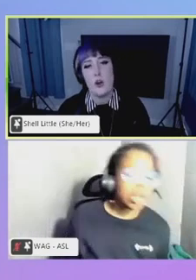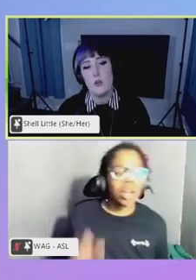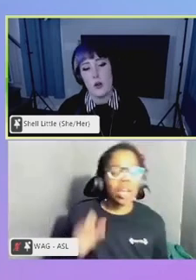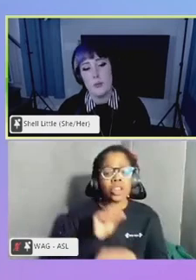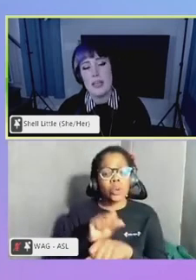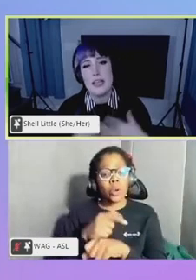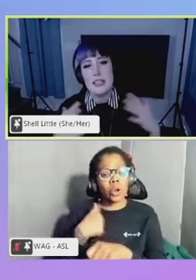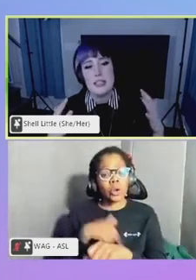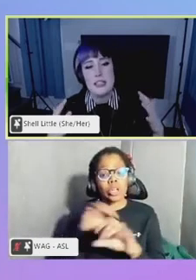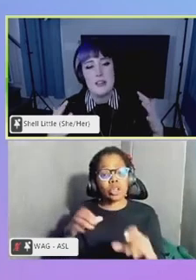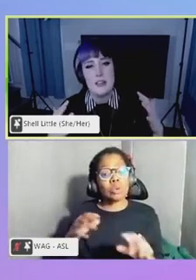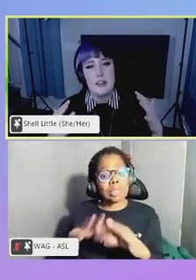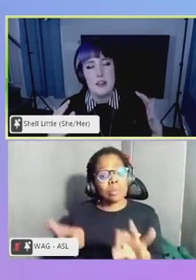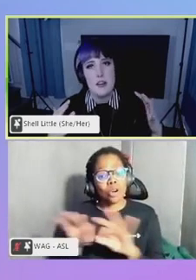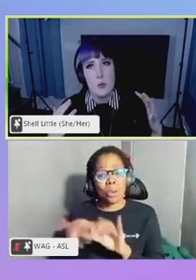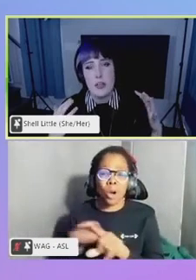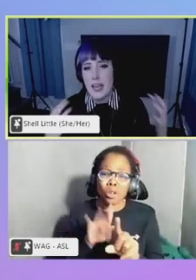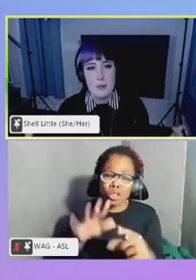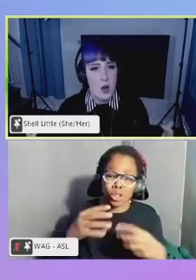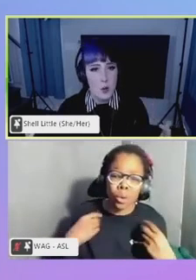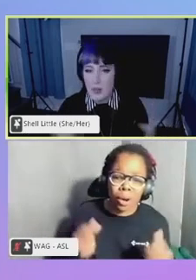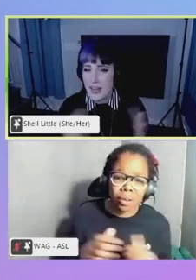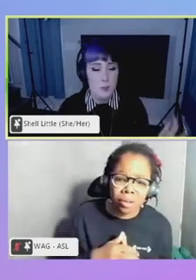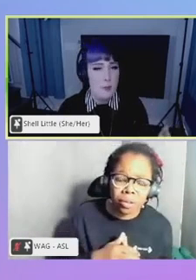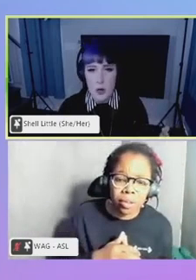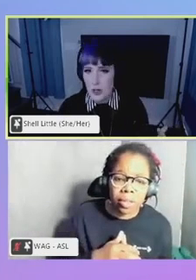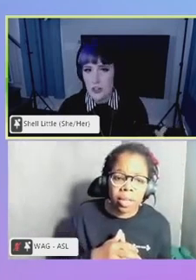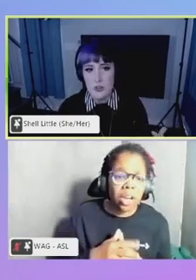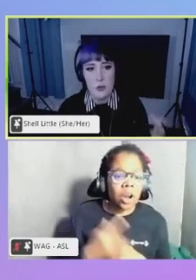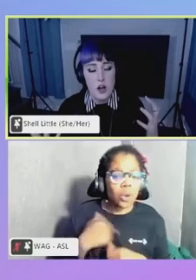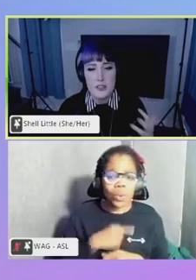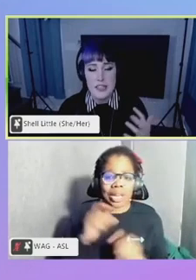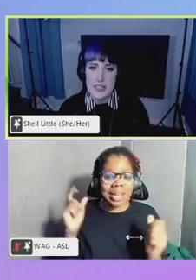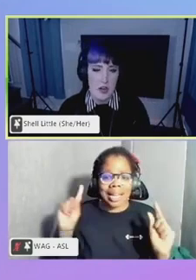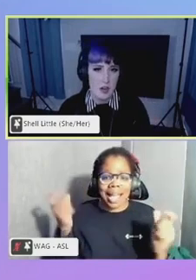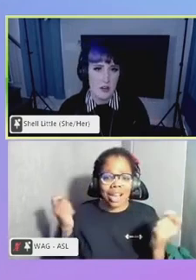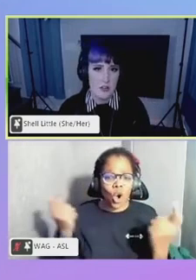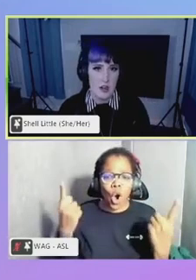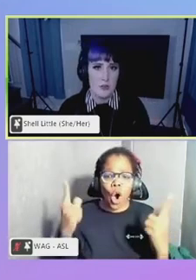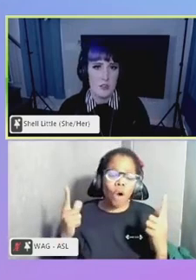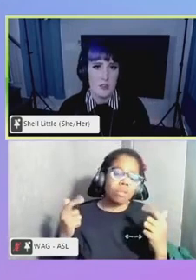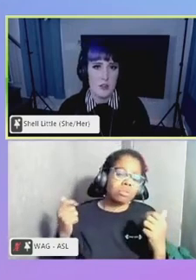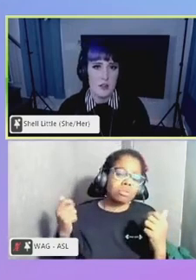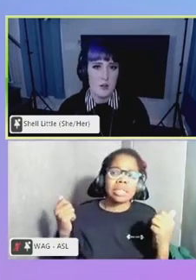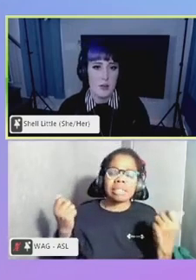use and they cannot use that, they could lose their job. Work with their job because it was too stressful. So never